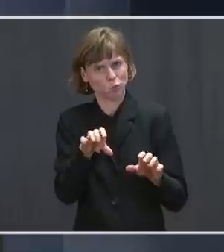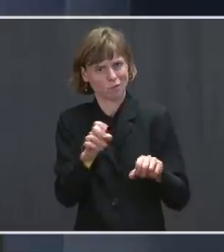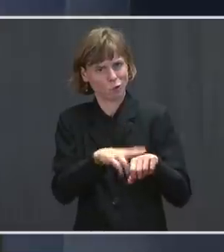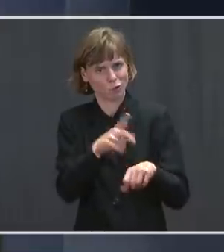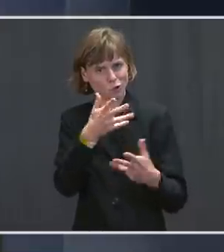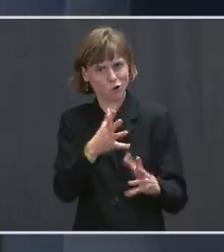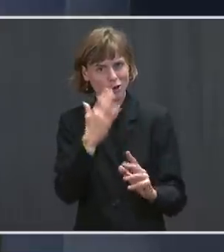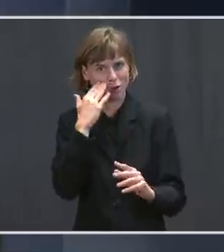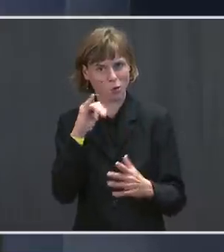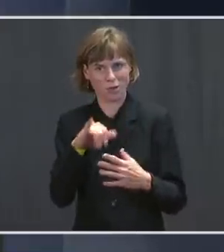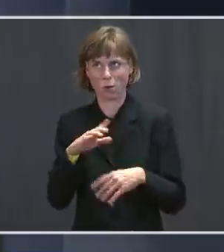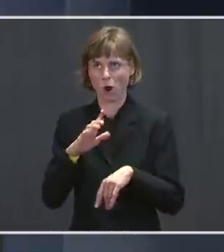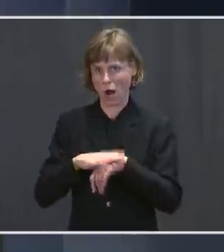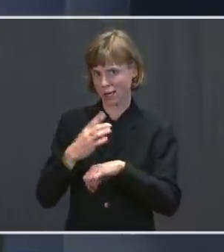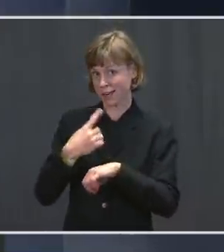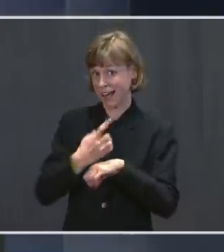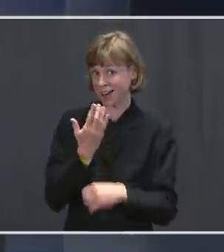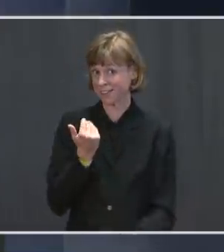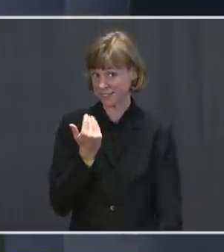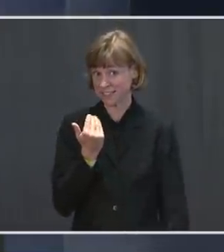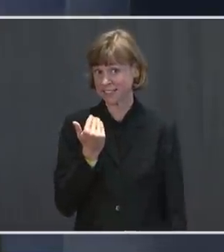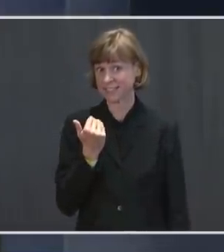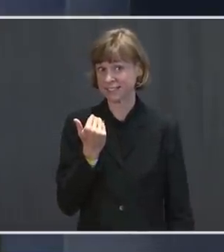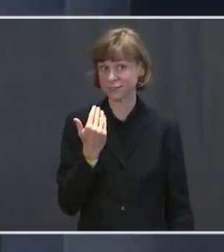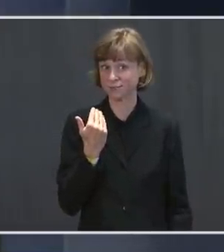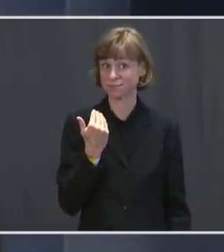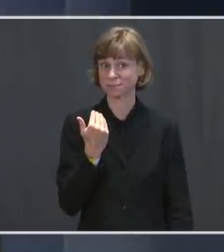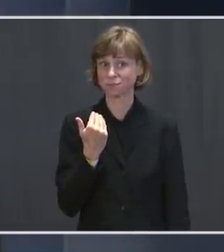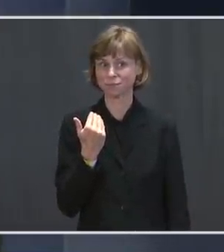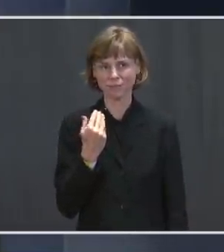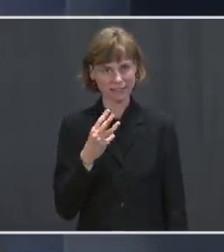what are we on now? 15. 16, 17?